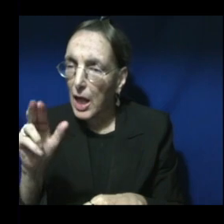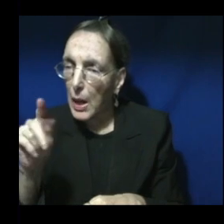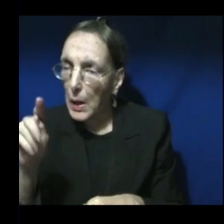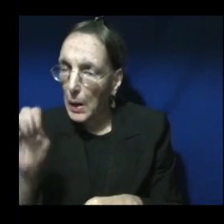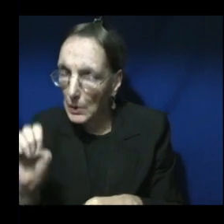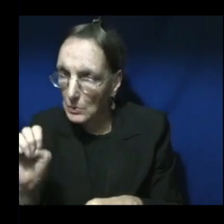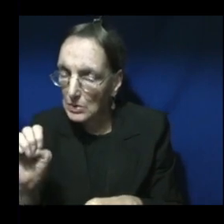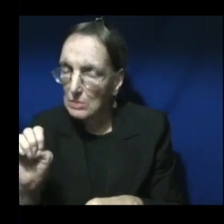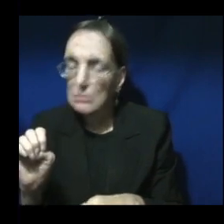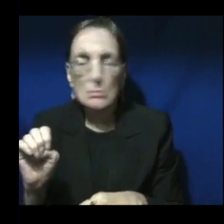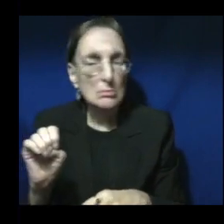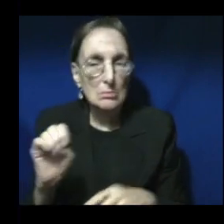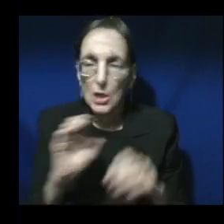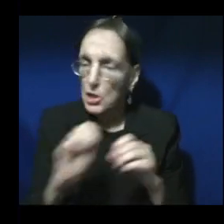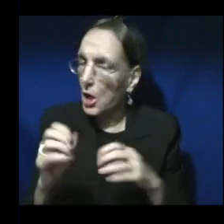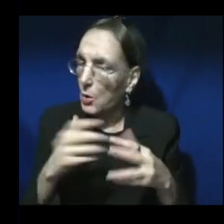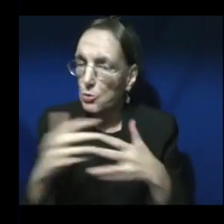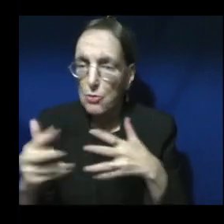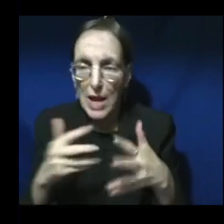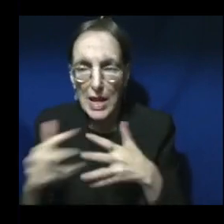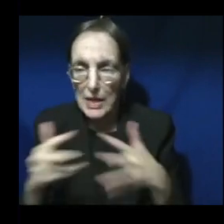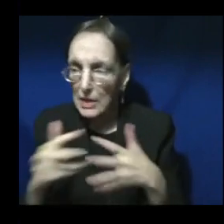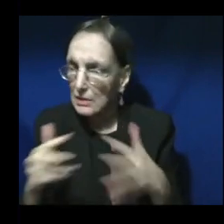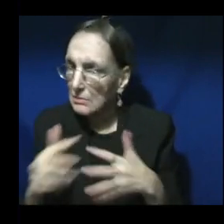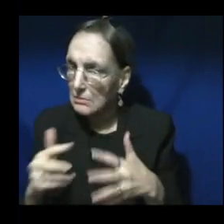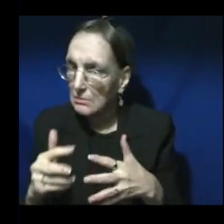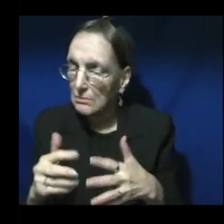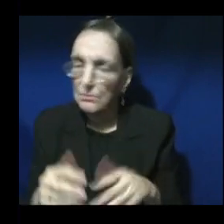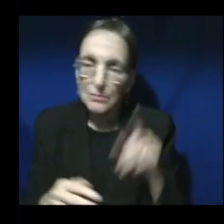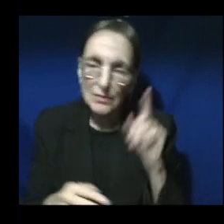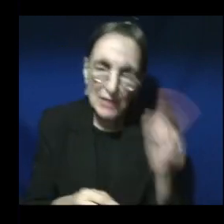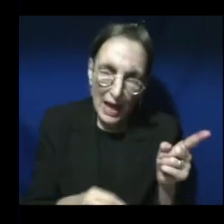right? This is definitely a great idea. This will certainly work. This is essential for everything.